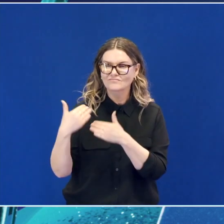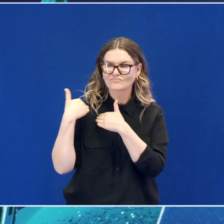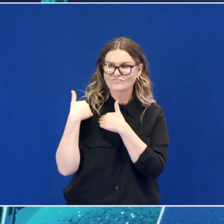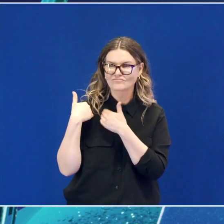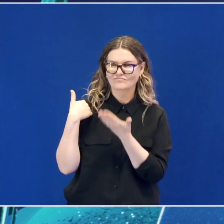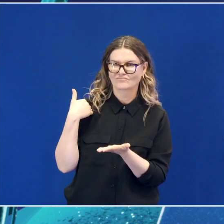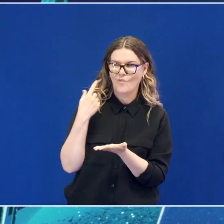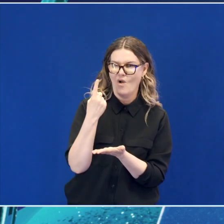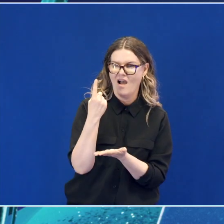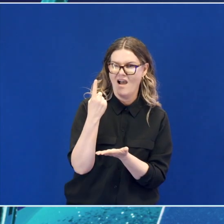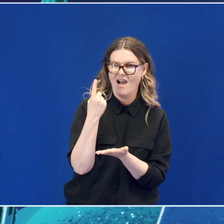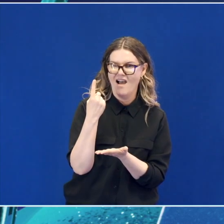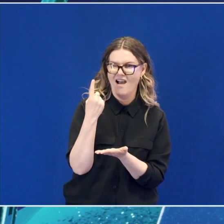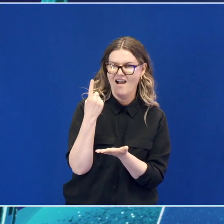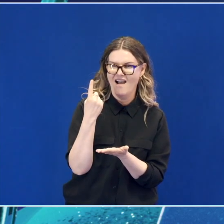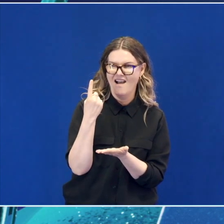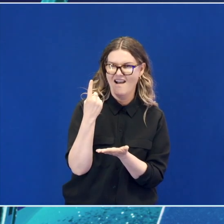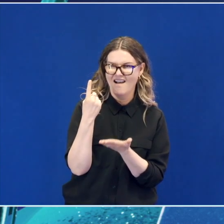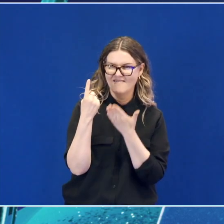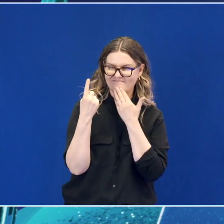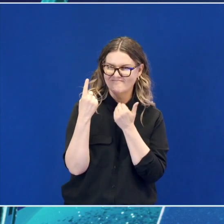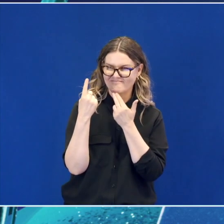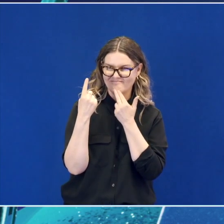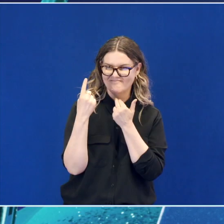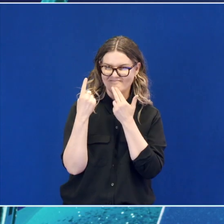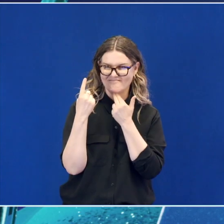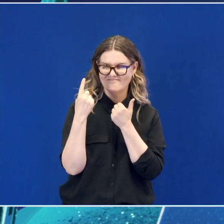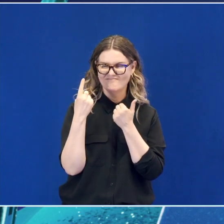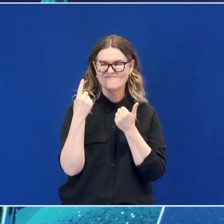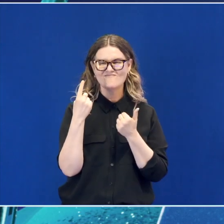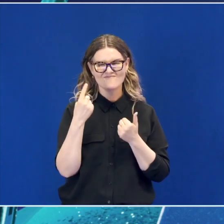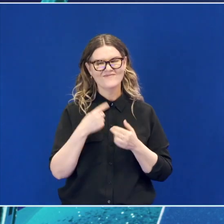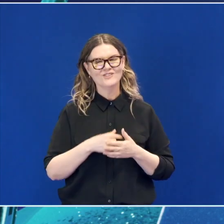My metaphor for that is a dumbbell like.